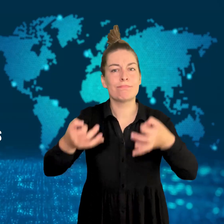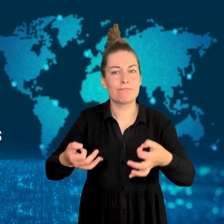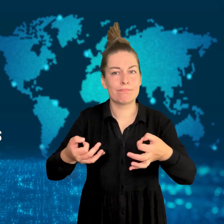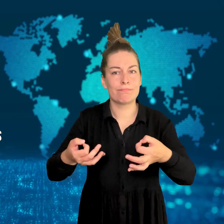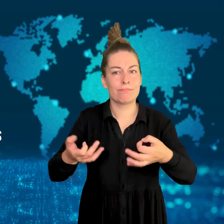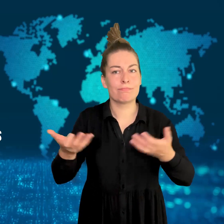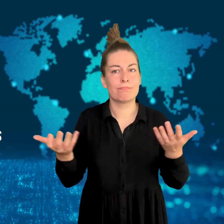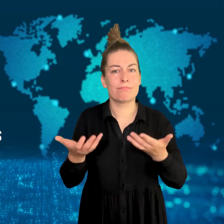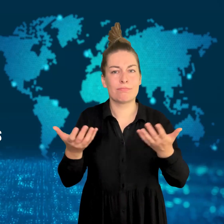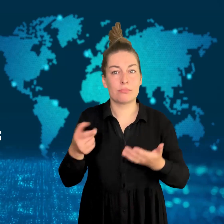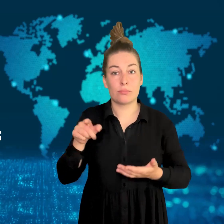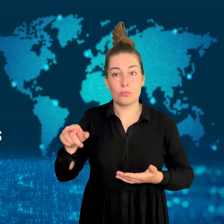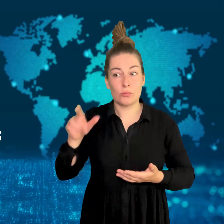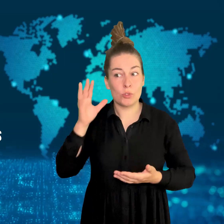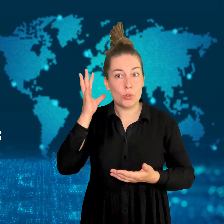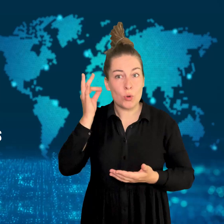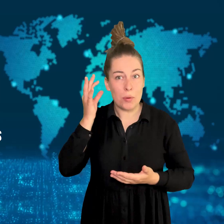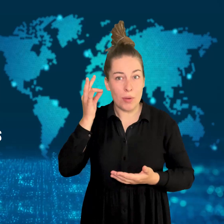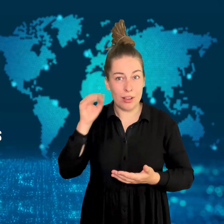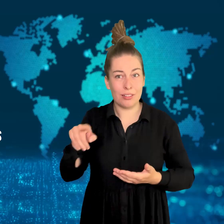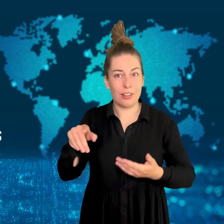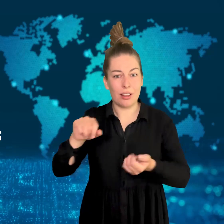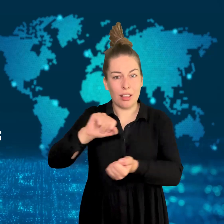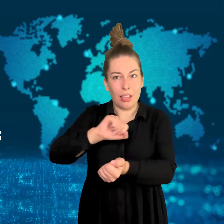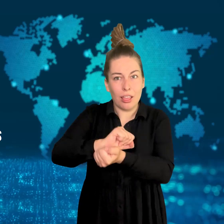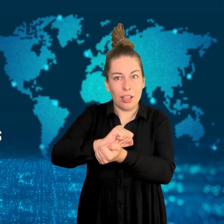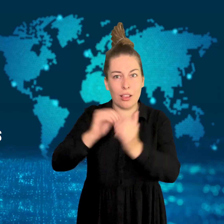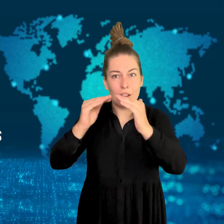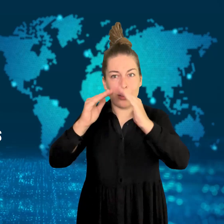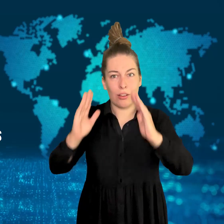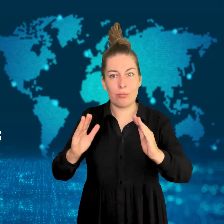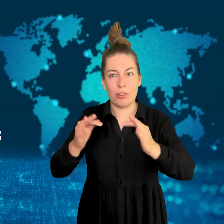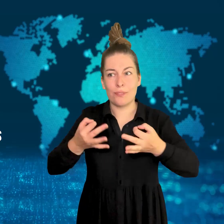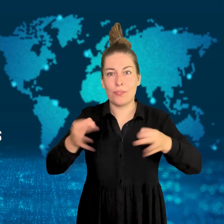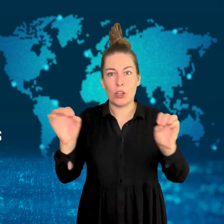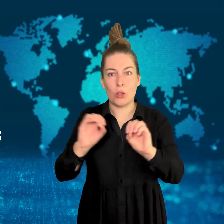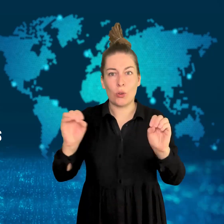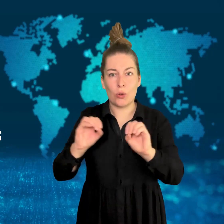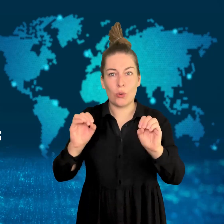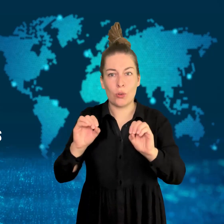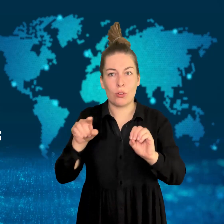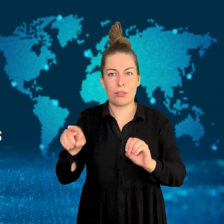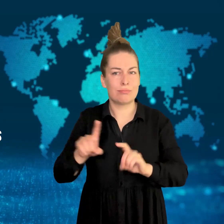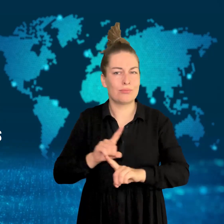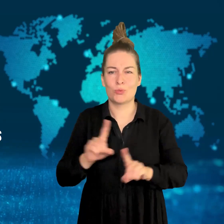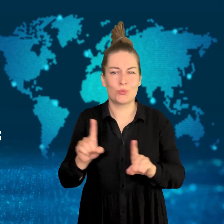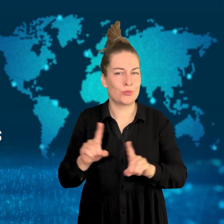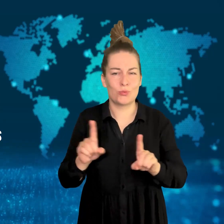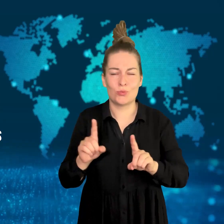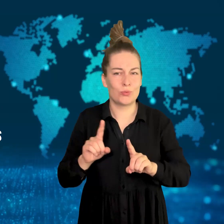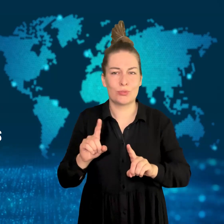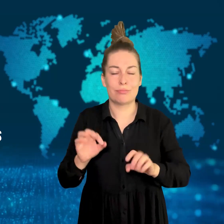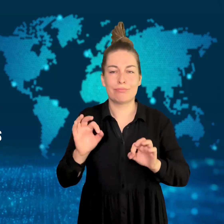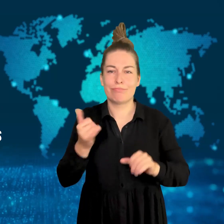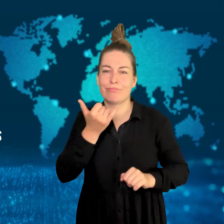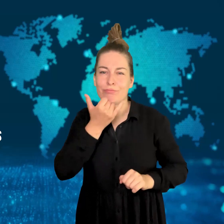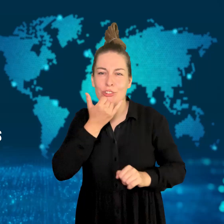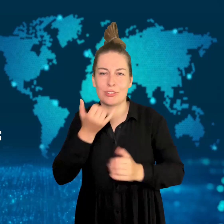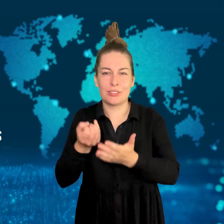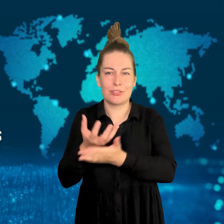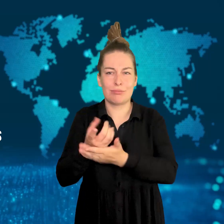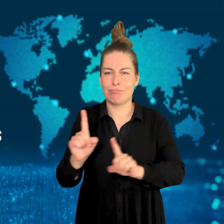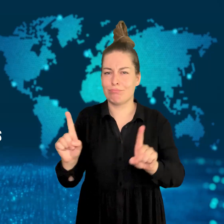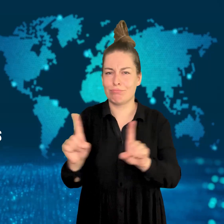Olivier Glady, said it was found that the woman was not being held prisoner.